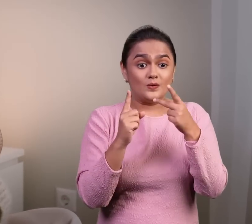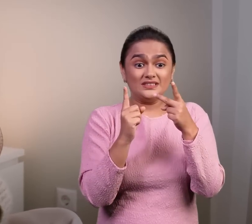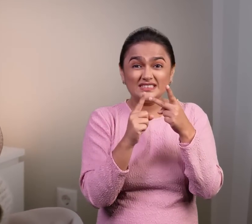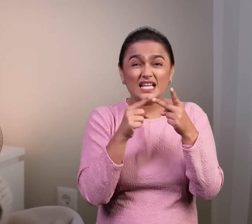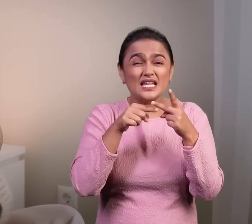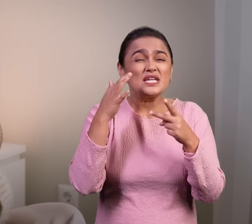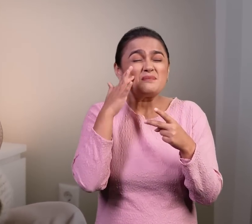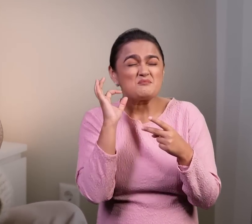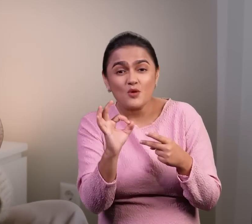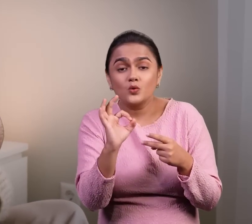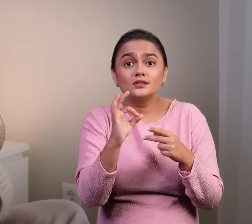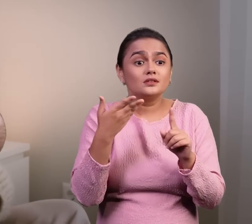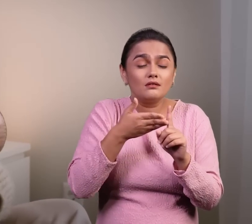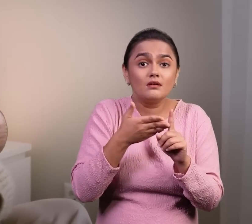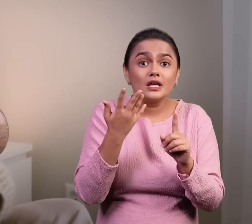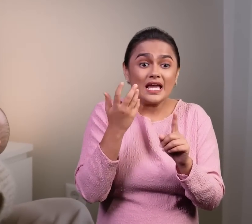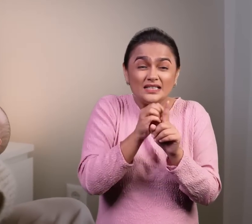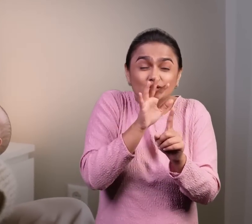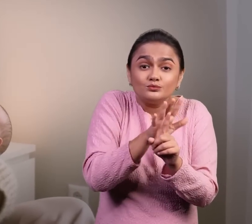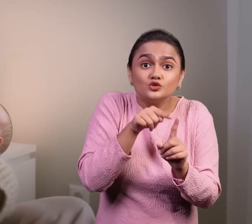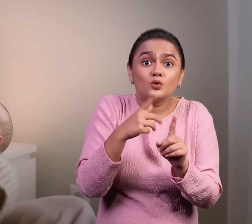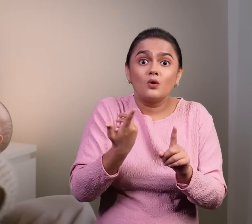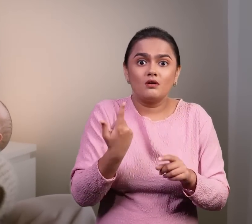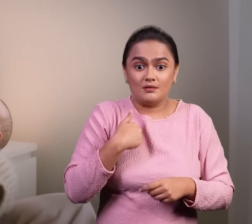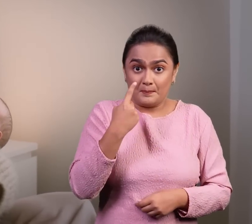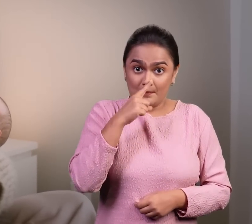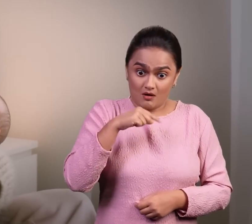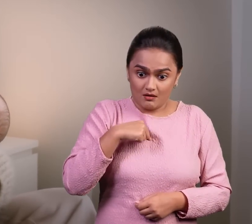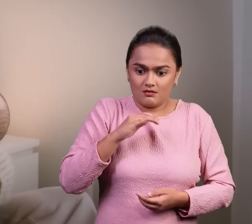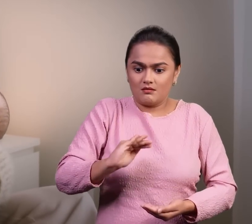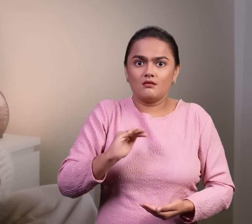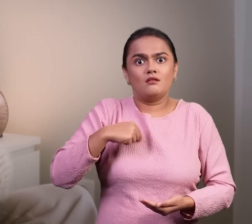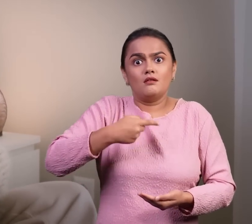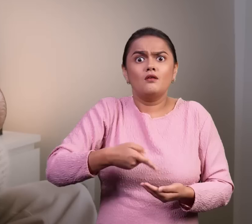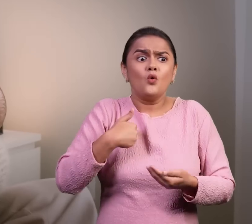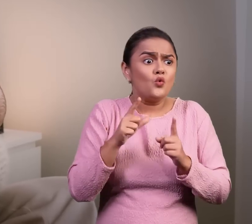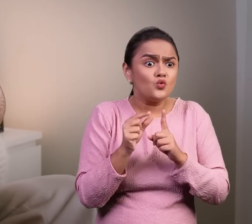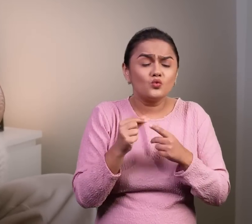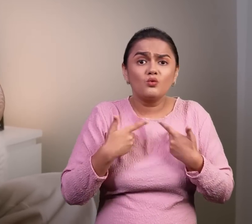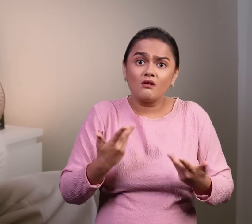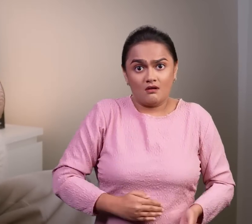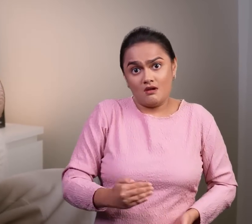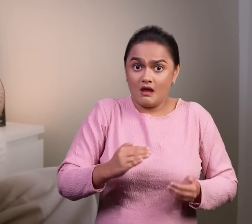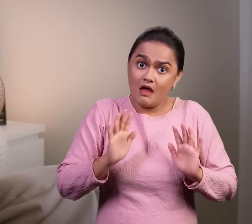The second major exposure occurs from mother to child. What should be done in that case?